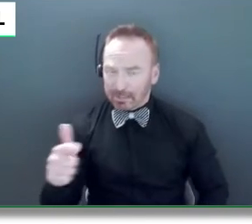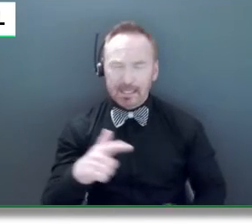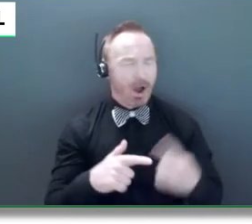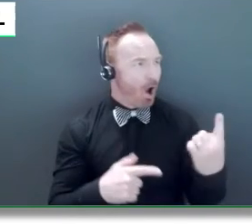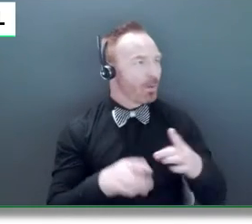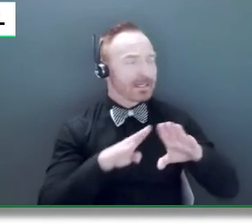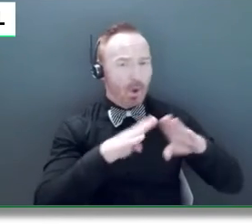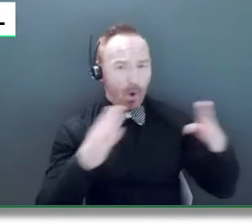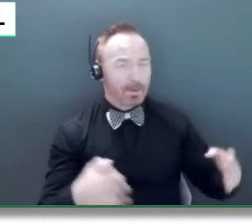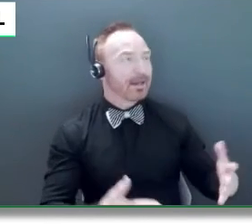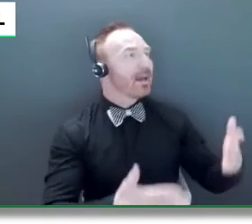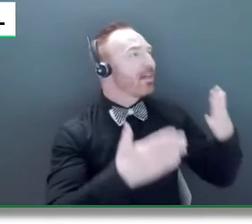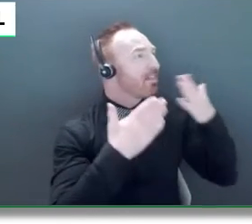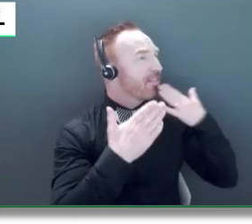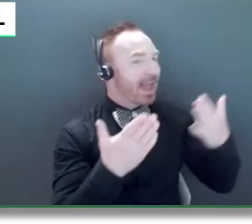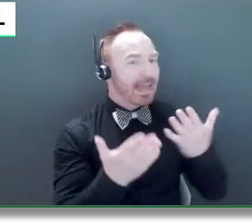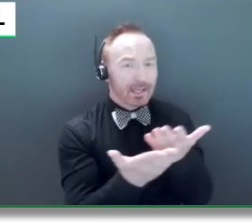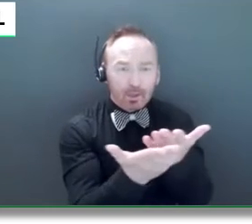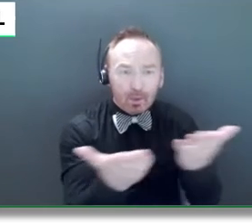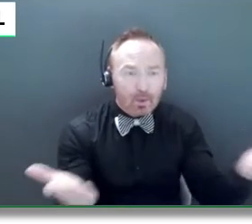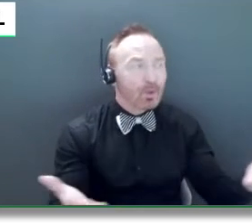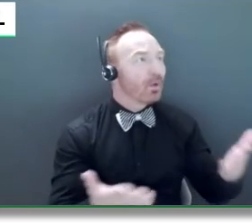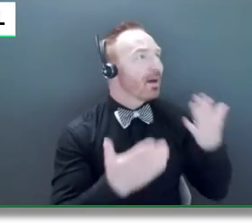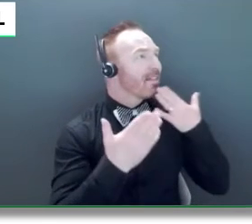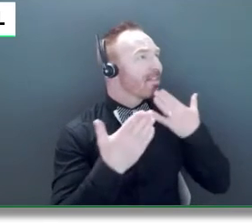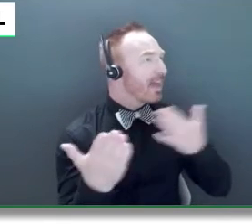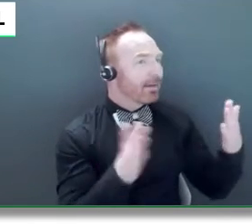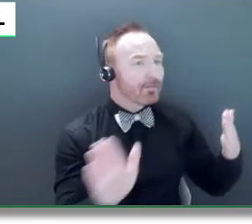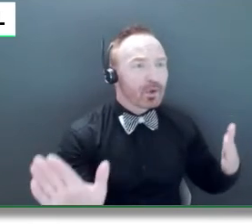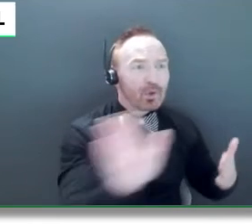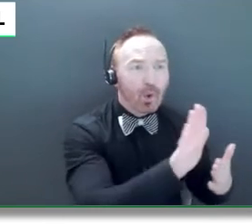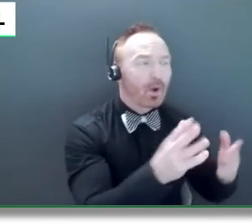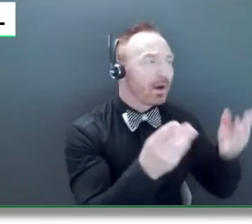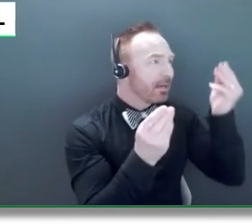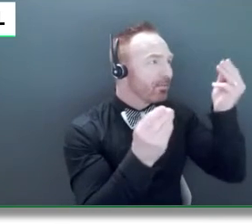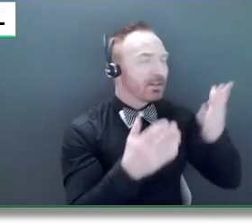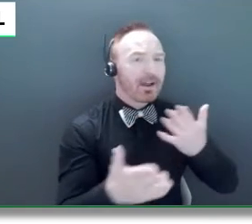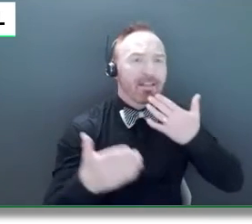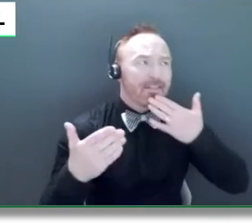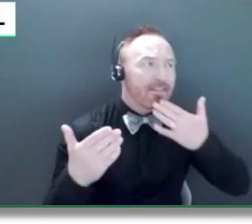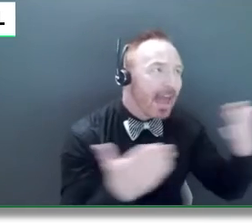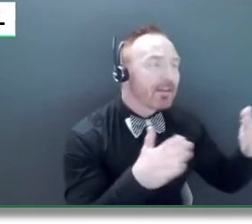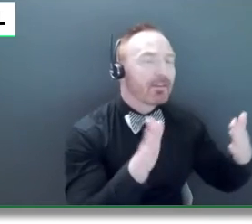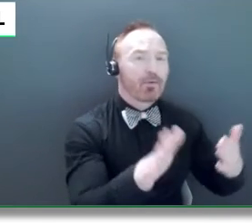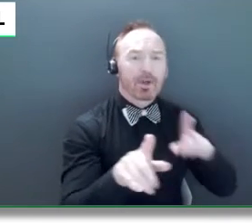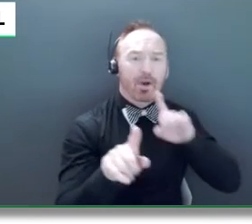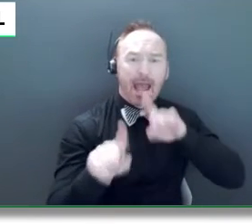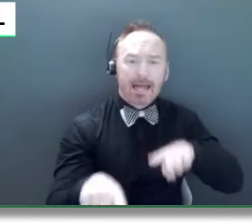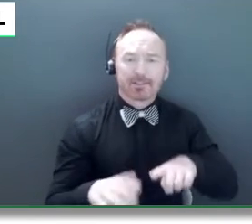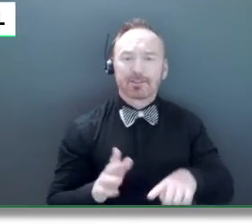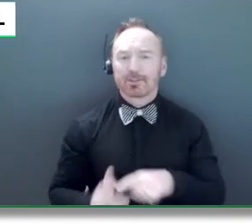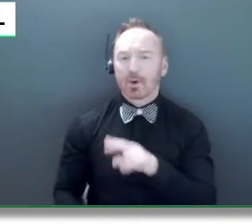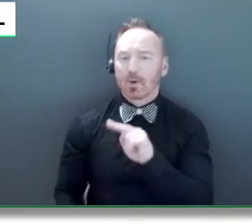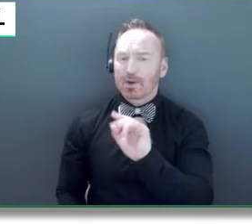appreciation of that time, to appreciate the environment, I'm in and the contributions I can make.